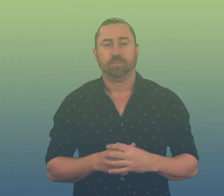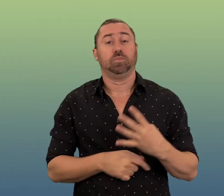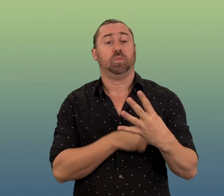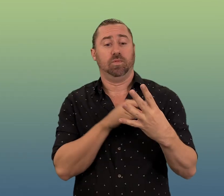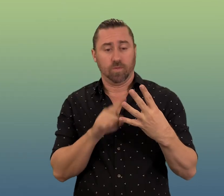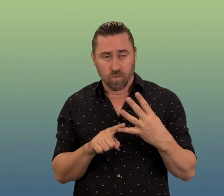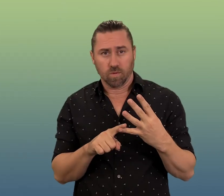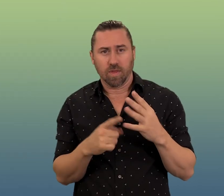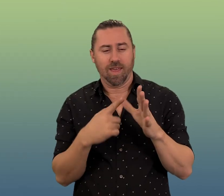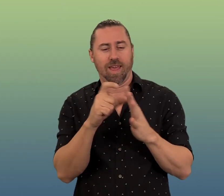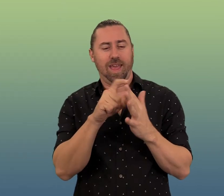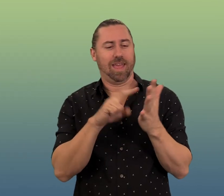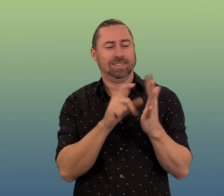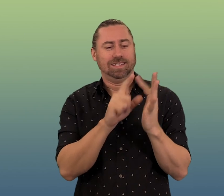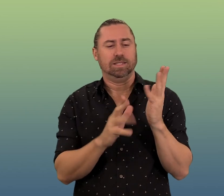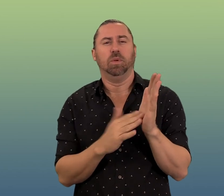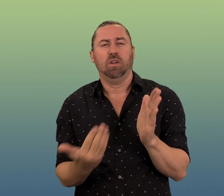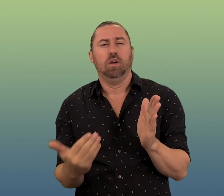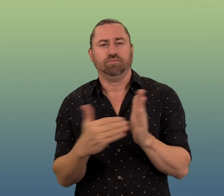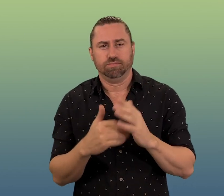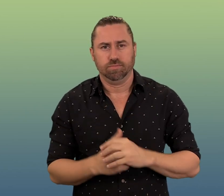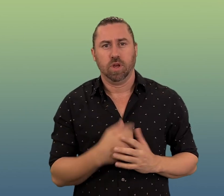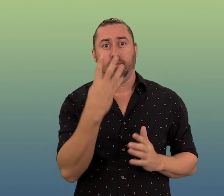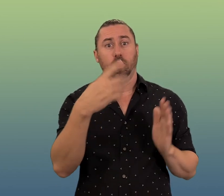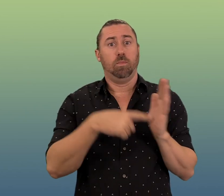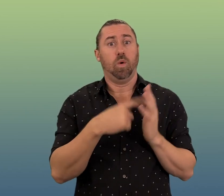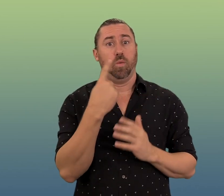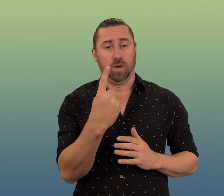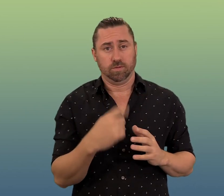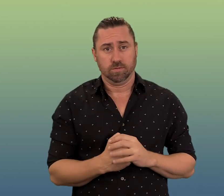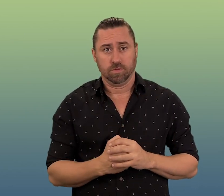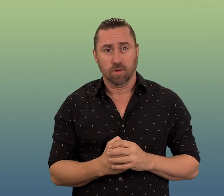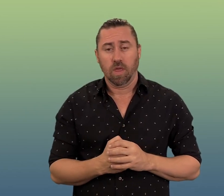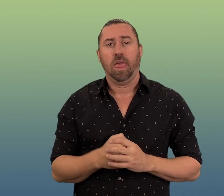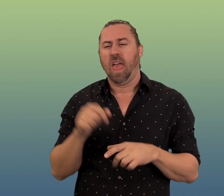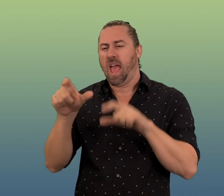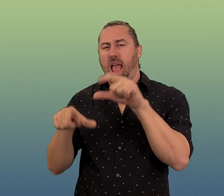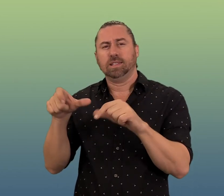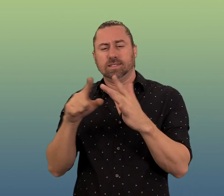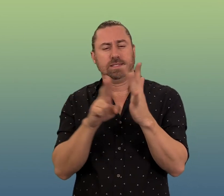Addendum. Four point one. Customer insights report.